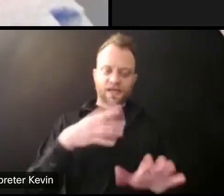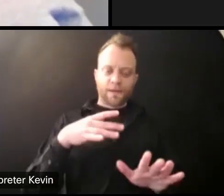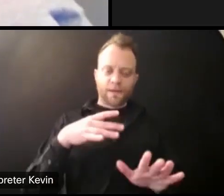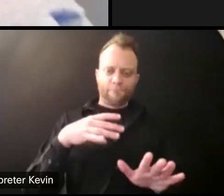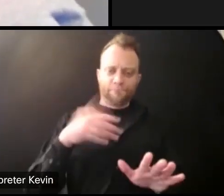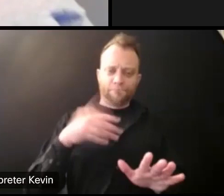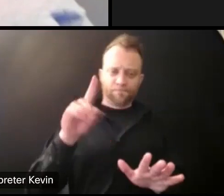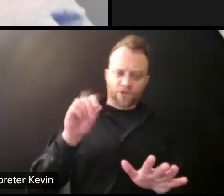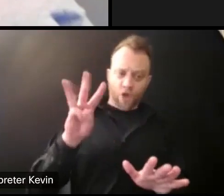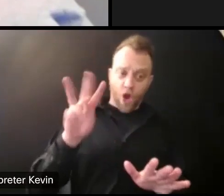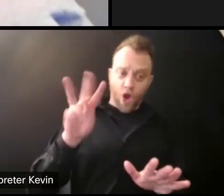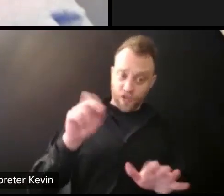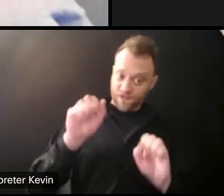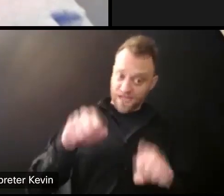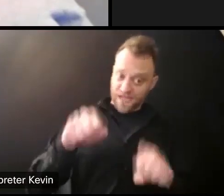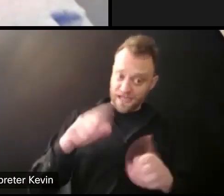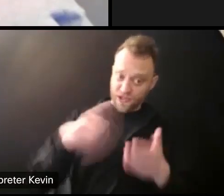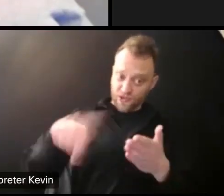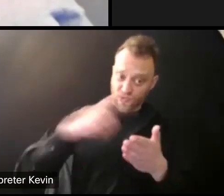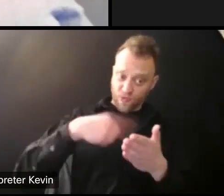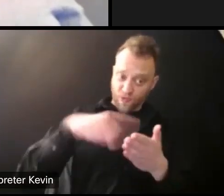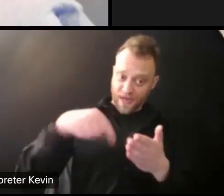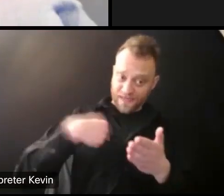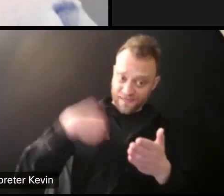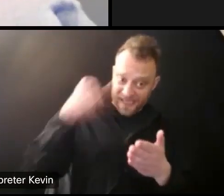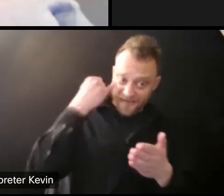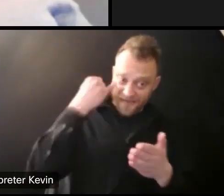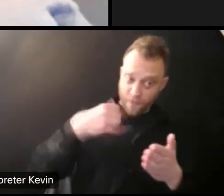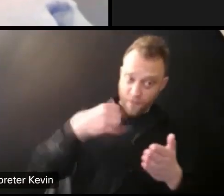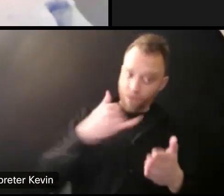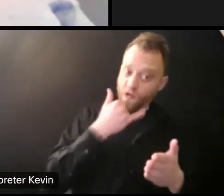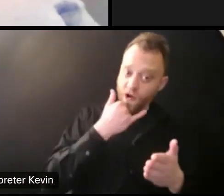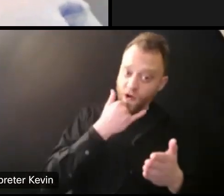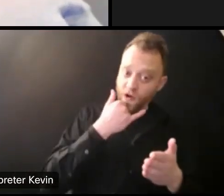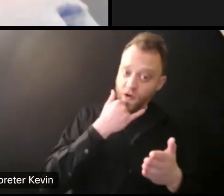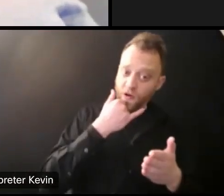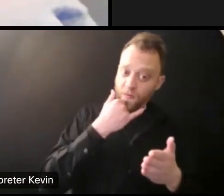for Commissions is only for the Commission. It's not for each Single Member District. However,